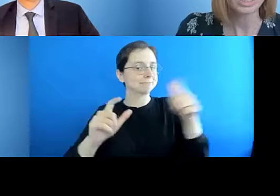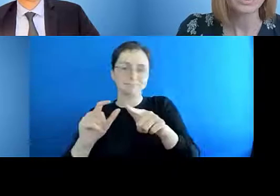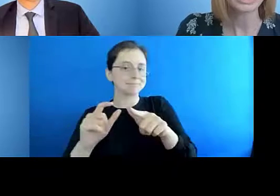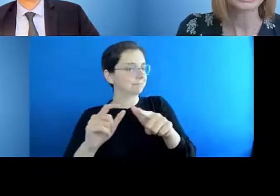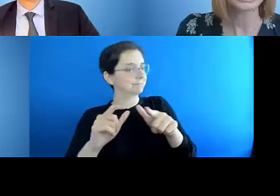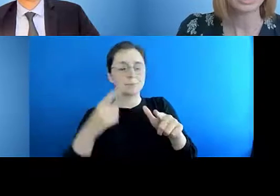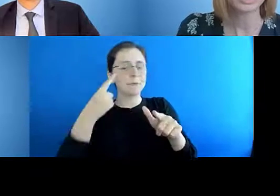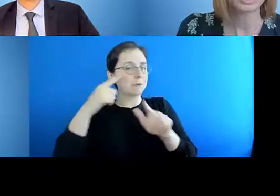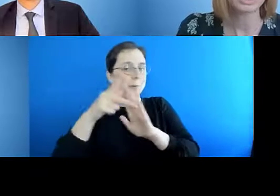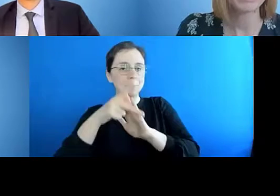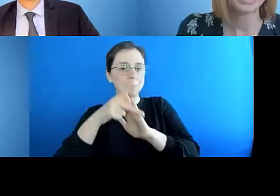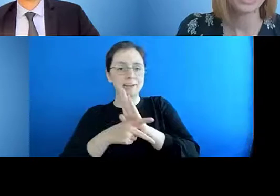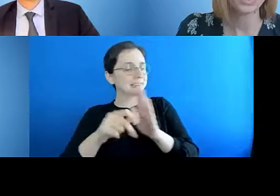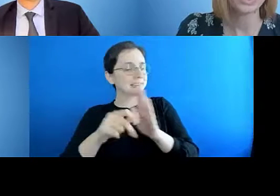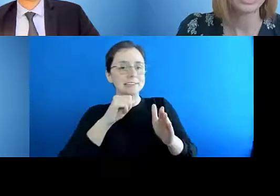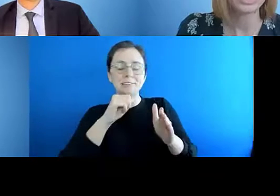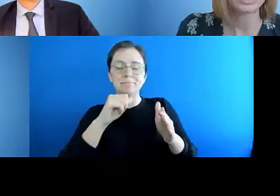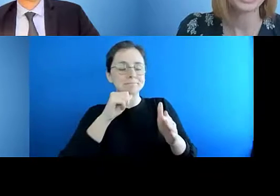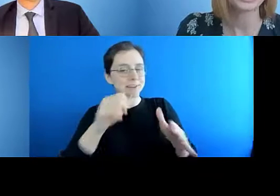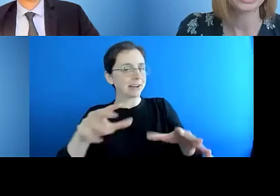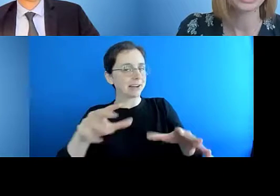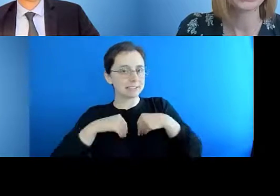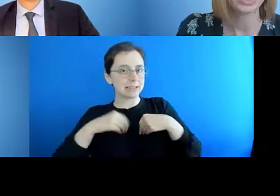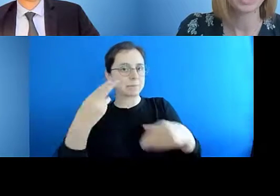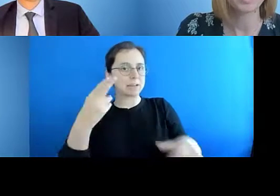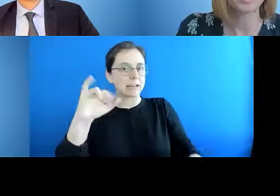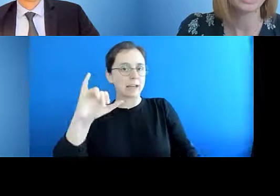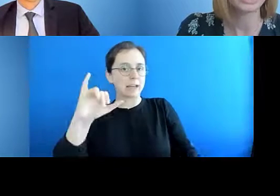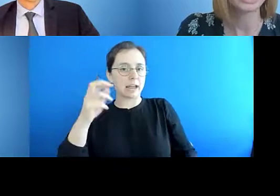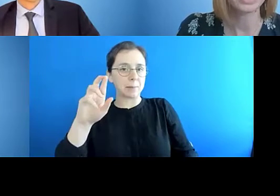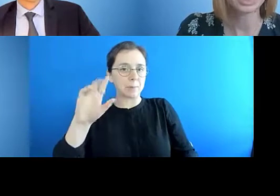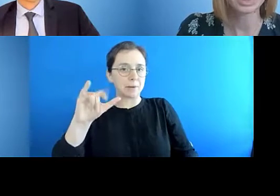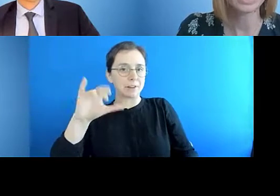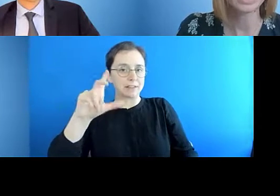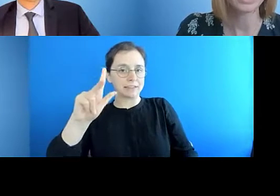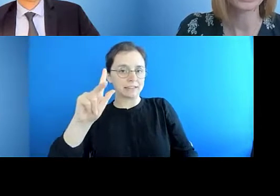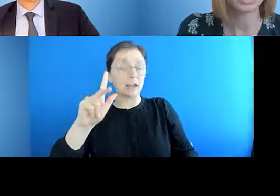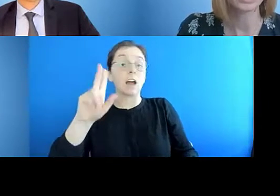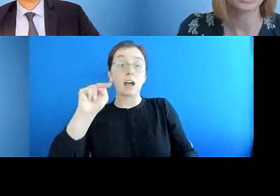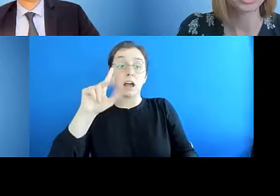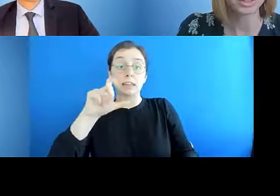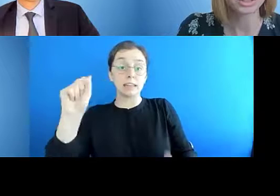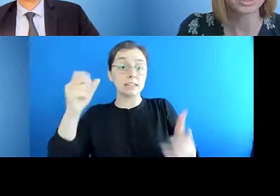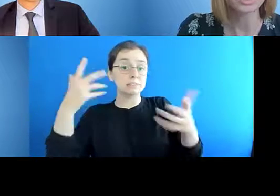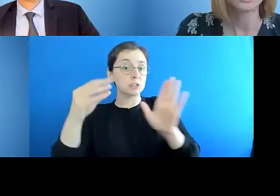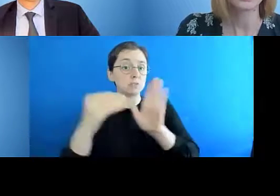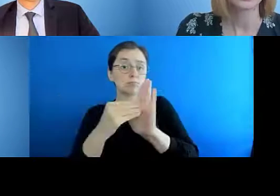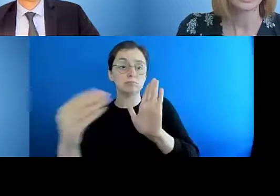unless that they're specifically noted in a particular funding opportunity announcement or a form field instructions,